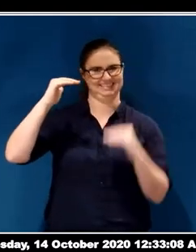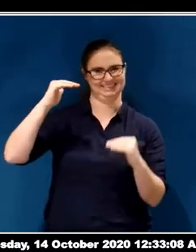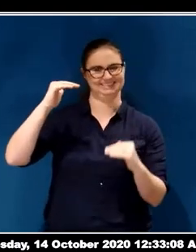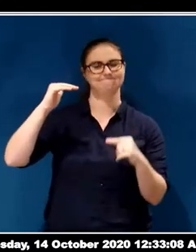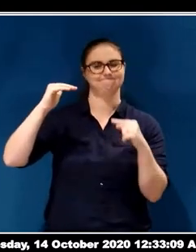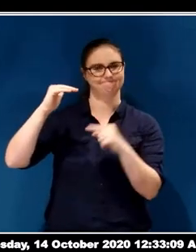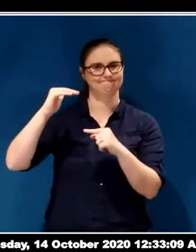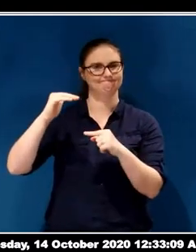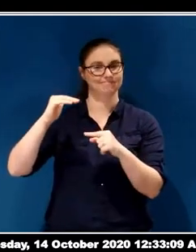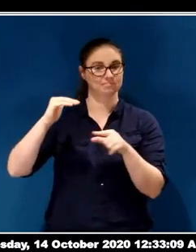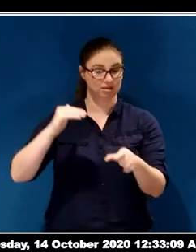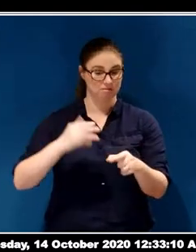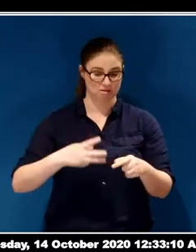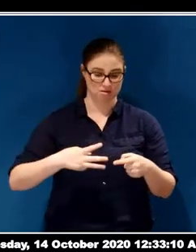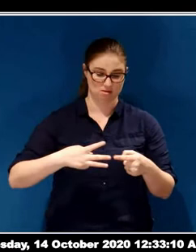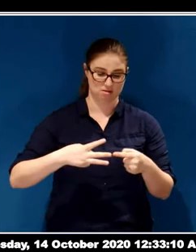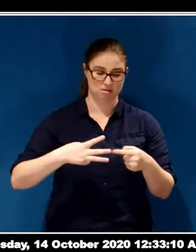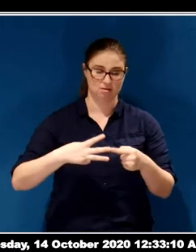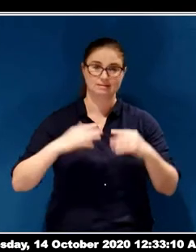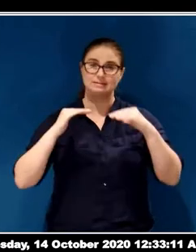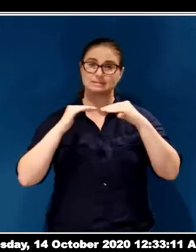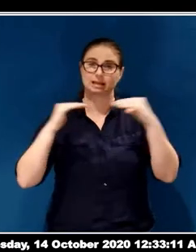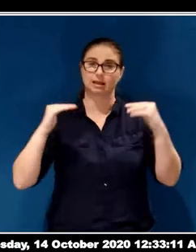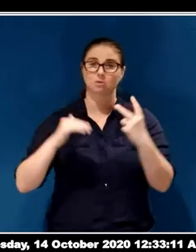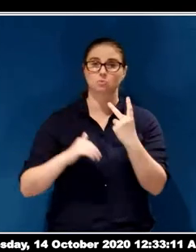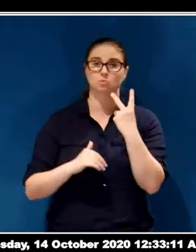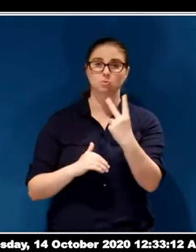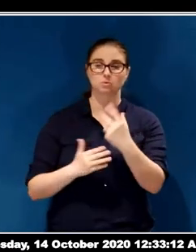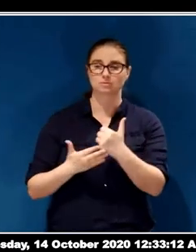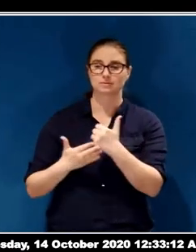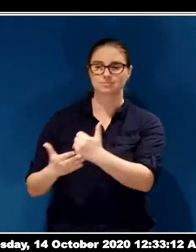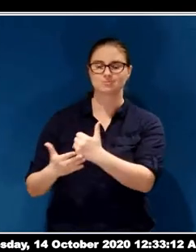The highly intensive nature of these means that they typically involve more